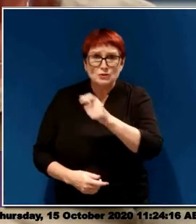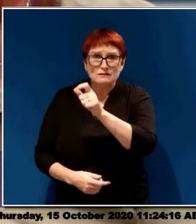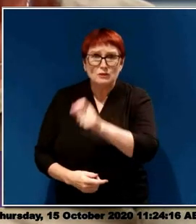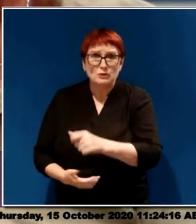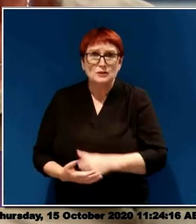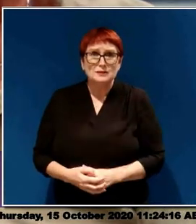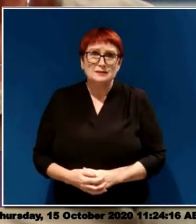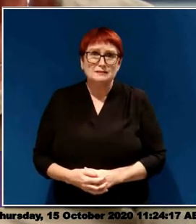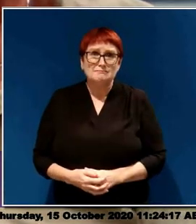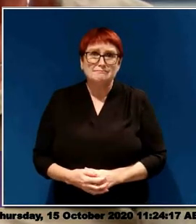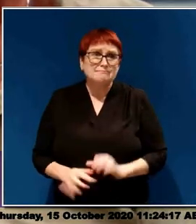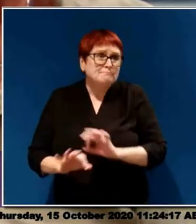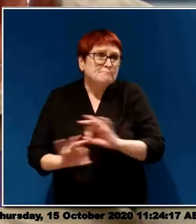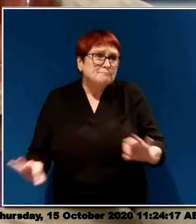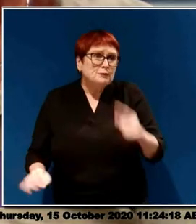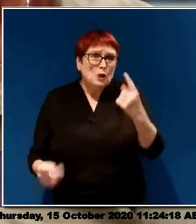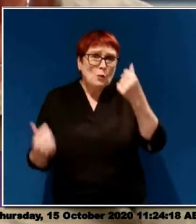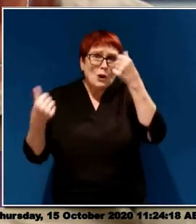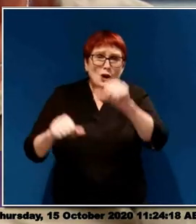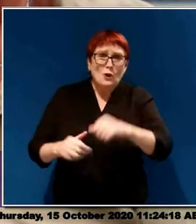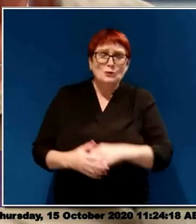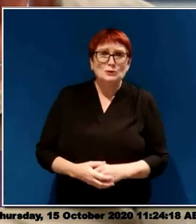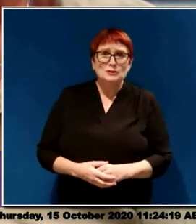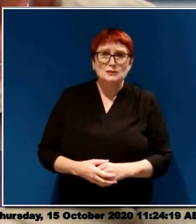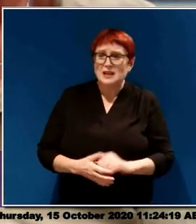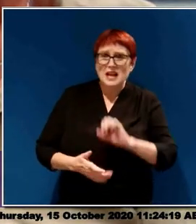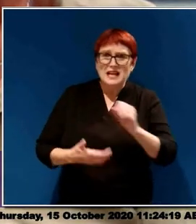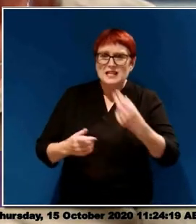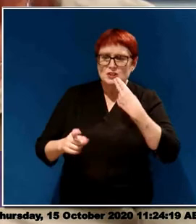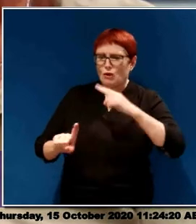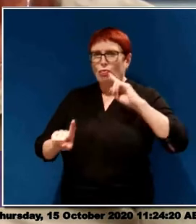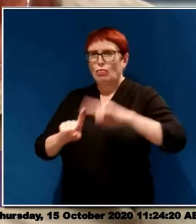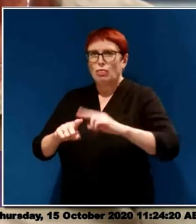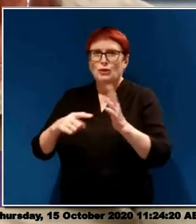He's not just Tourette's and he's not just, you know, noises